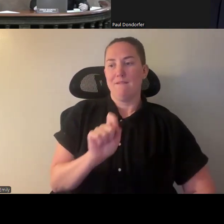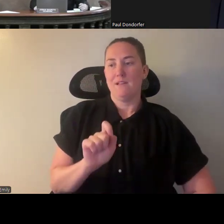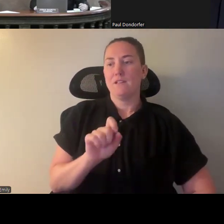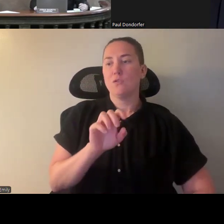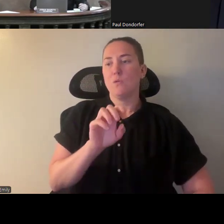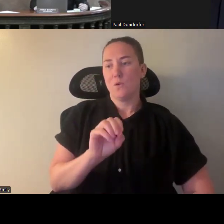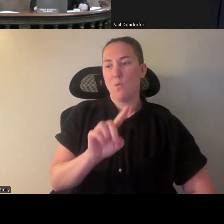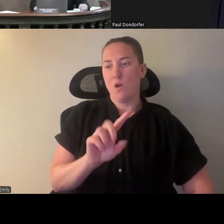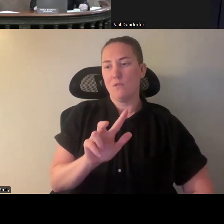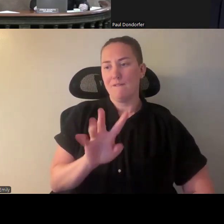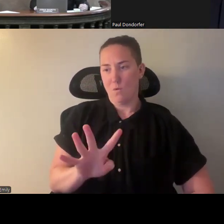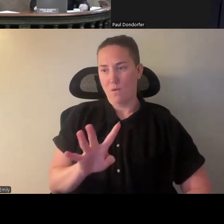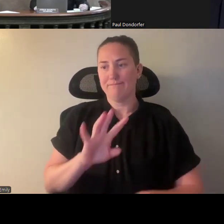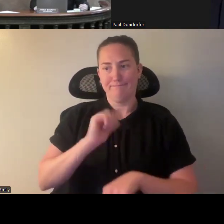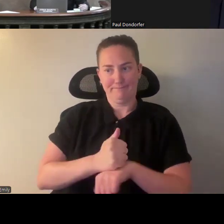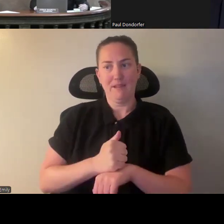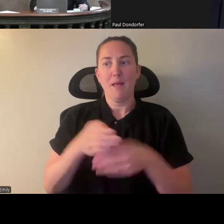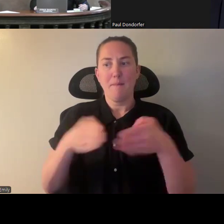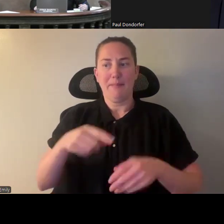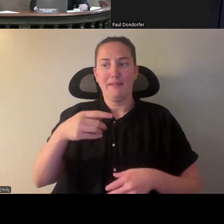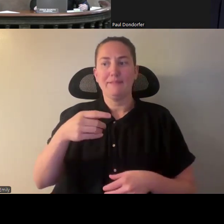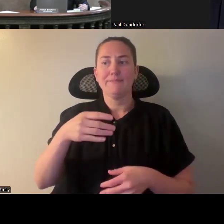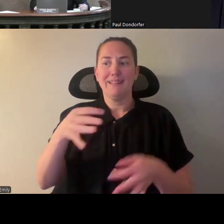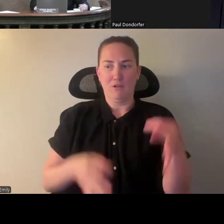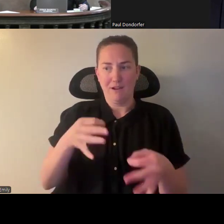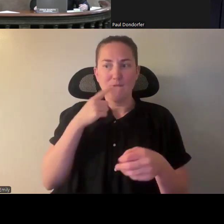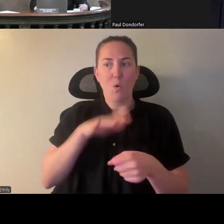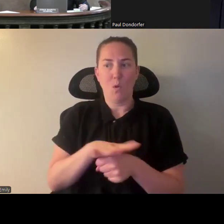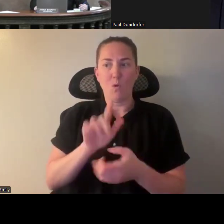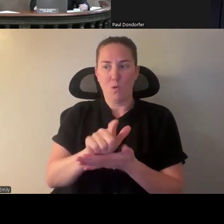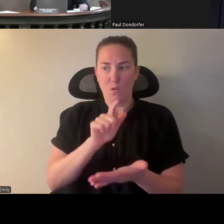fixing a public hearing on local law entitled waiver of residency requirement for attorneys